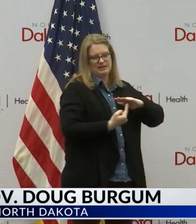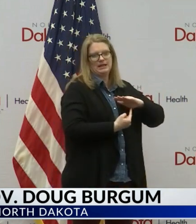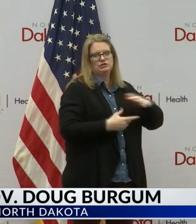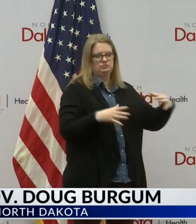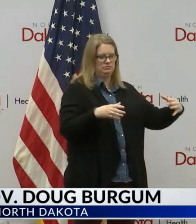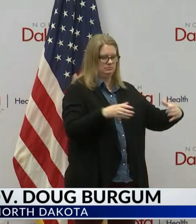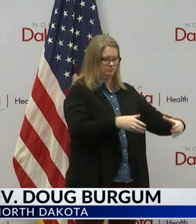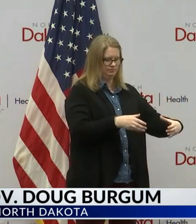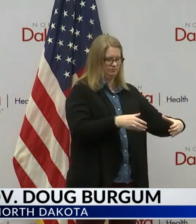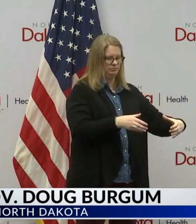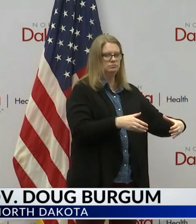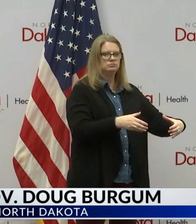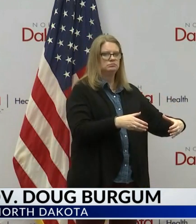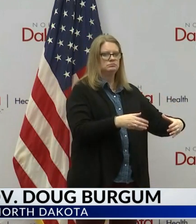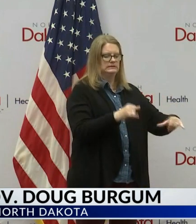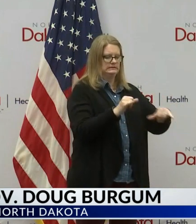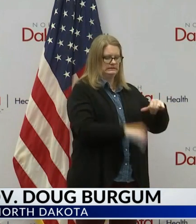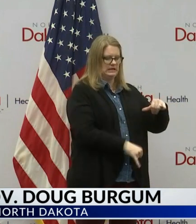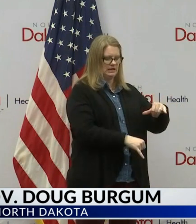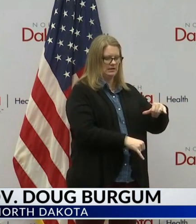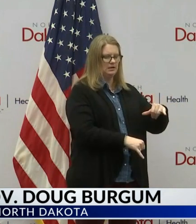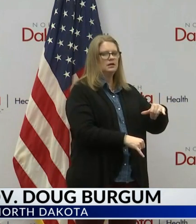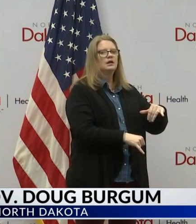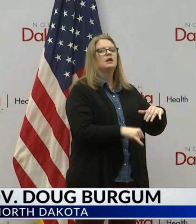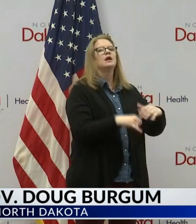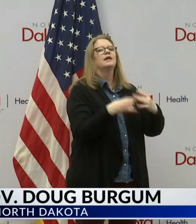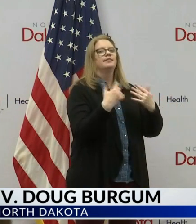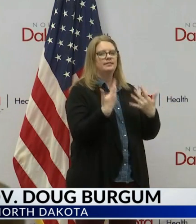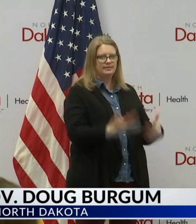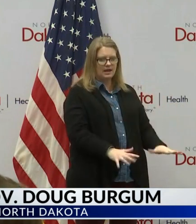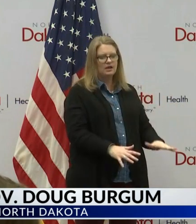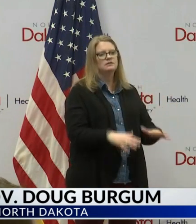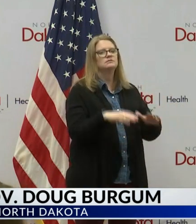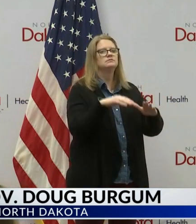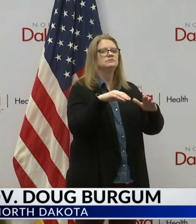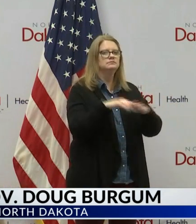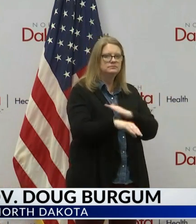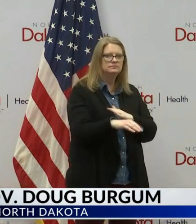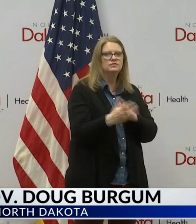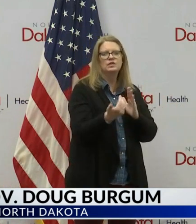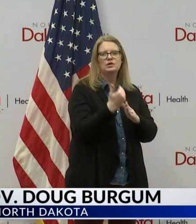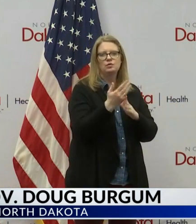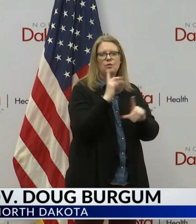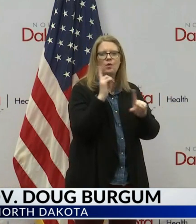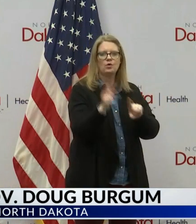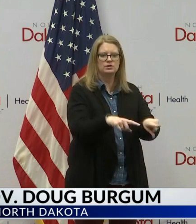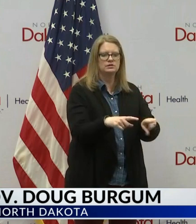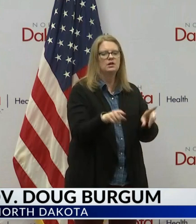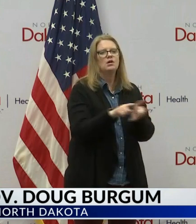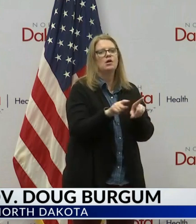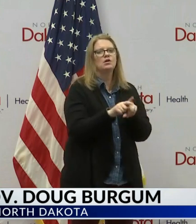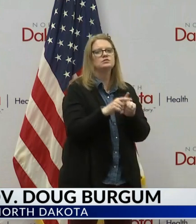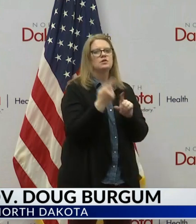PLACE AS THESE AIRMEN RETURN. THEY WILL IMMEDIATELY GO INTO 14 DAYS OF ISOLATION AND GO THROUGH THE -- THE REMITTING